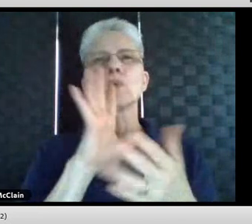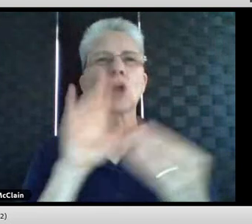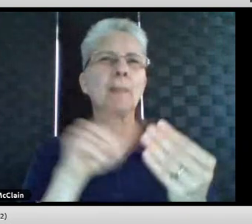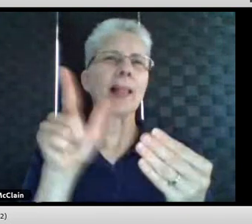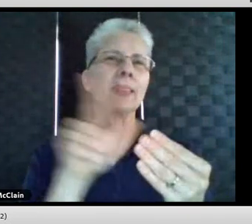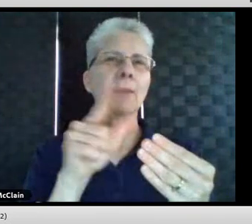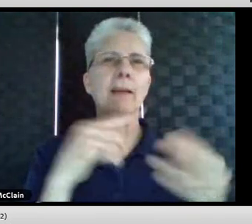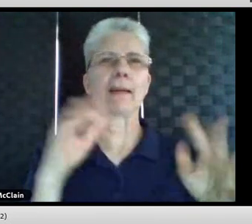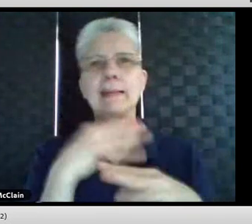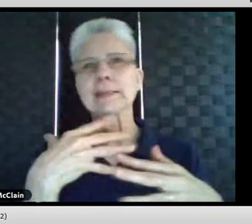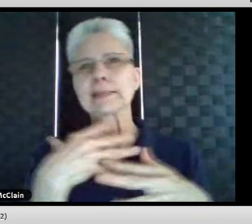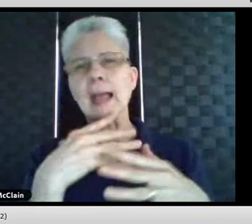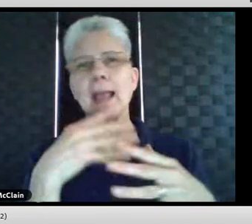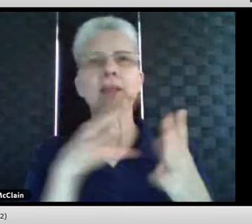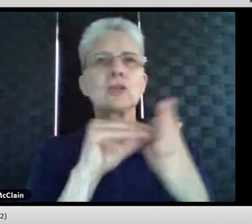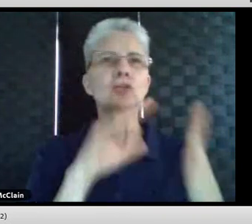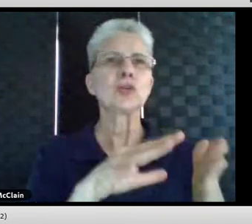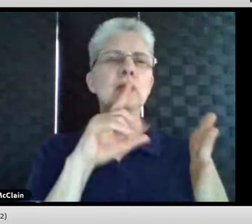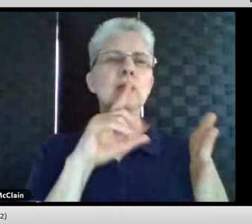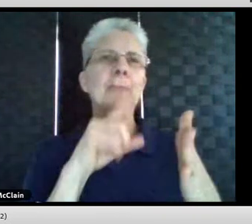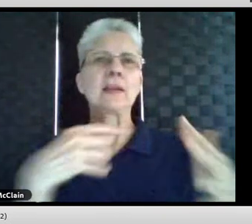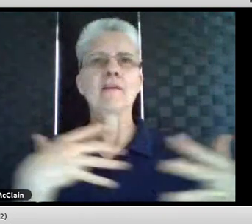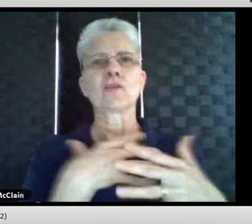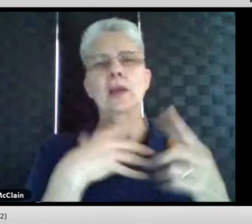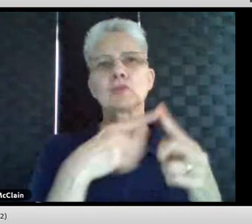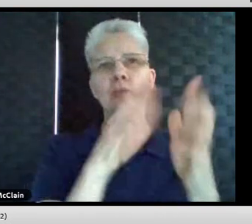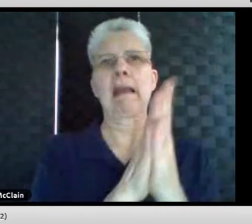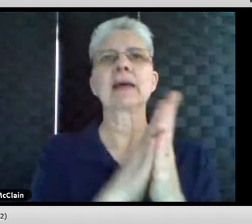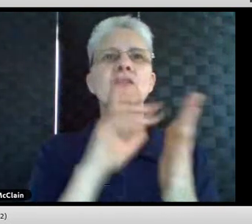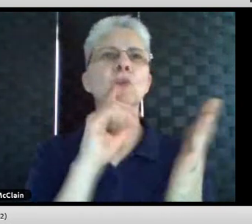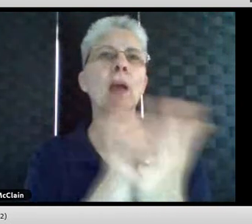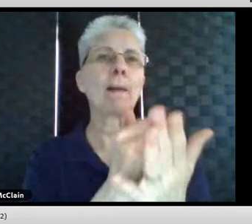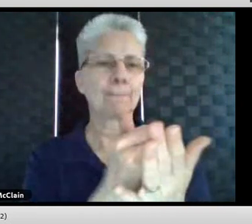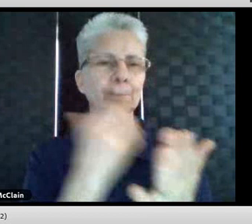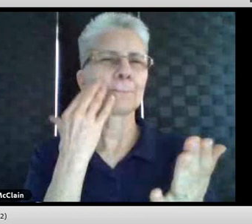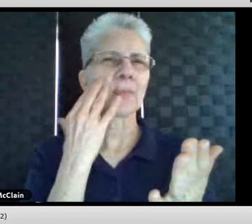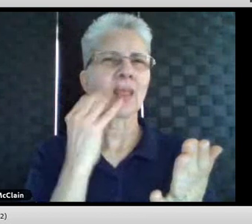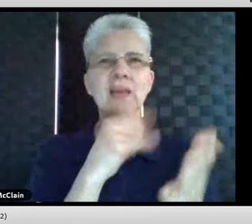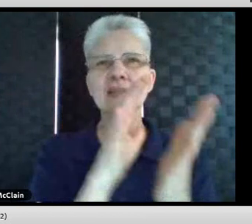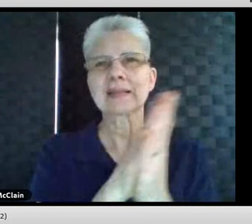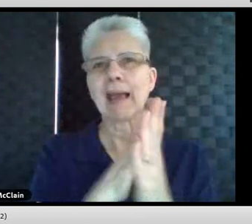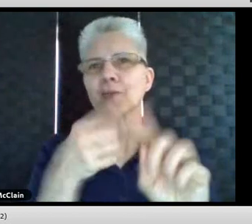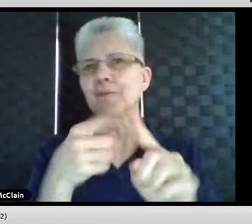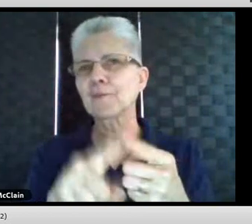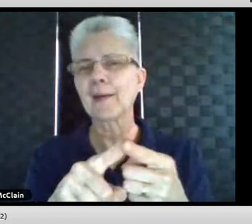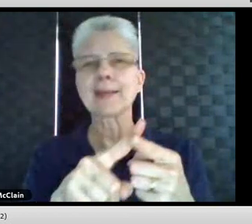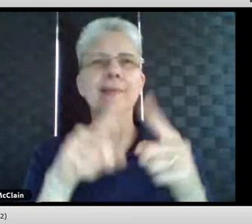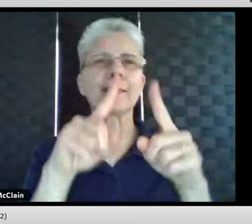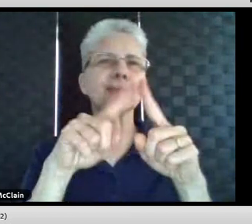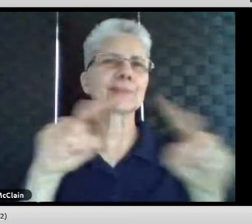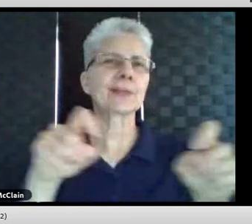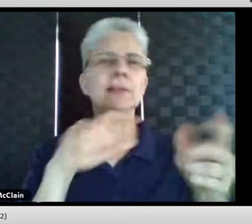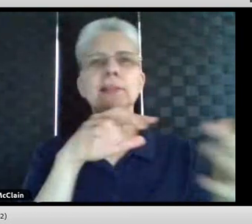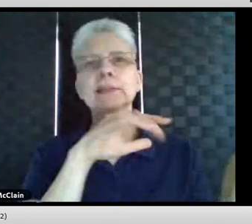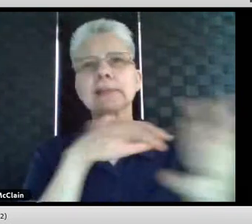and the students being afraid to ask for help, you know? They just ask their friends, and there's all kinds of studies about that,